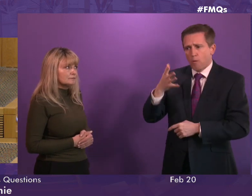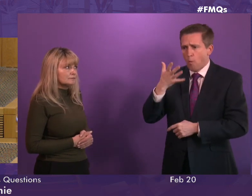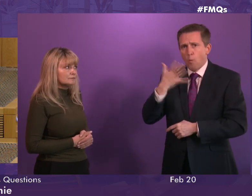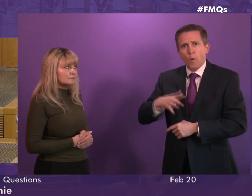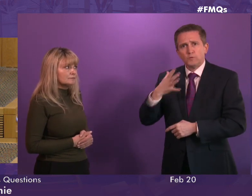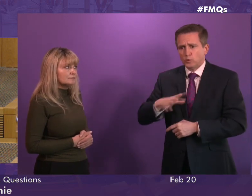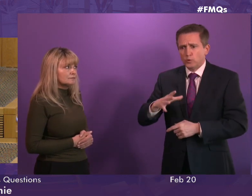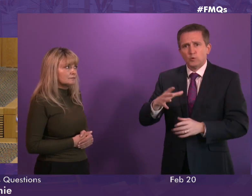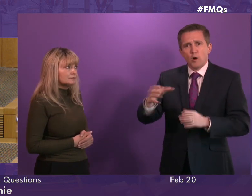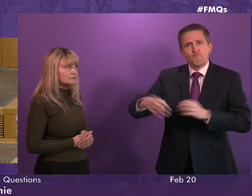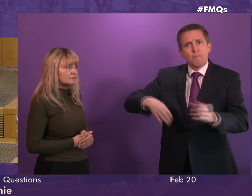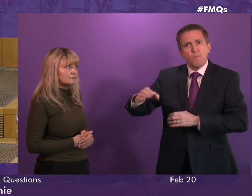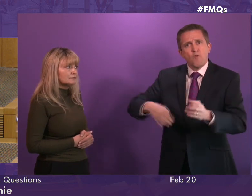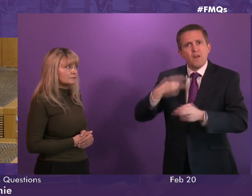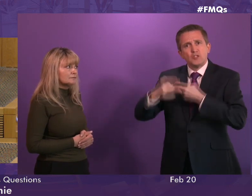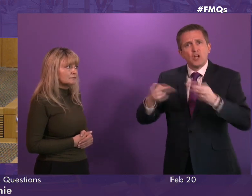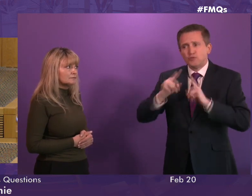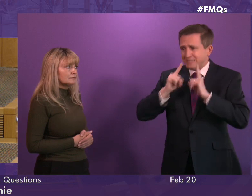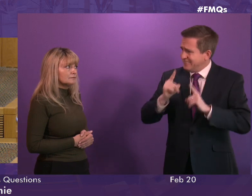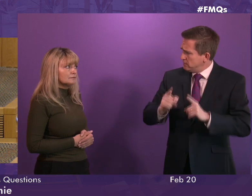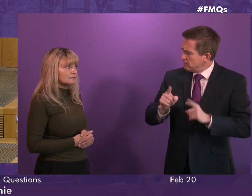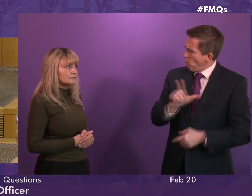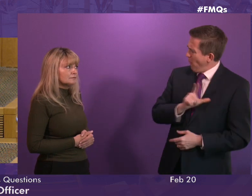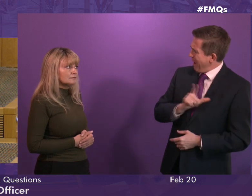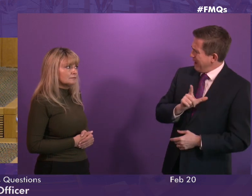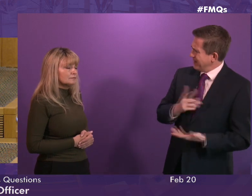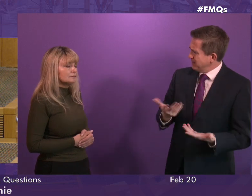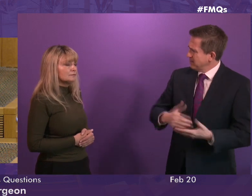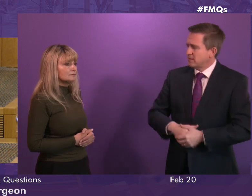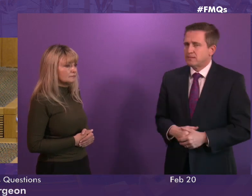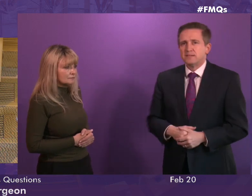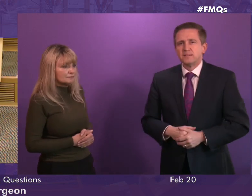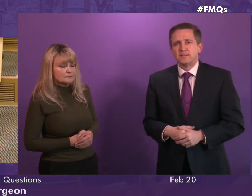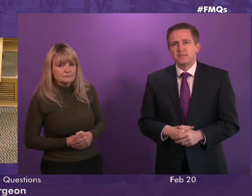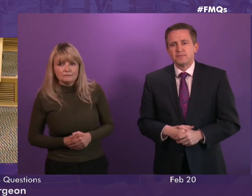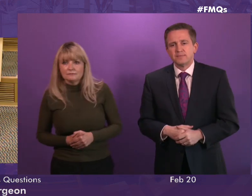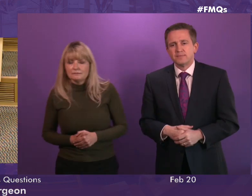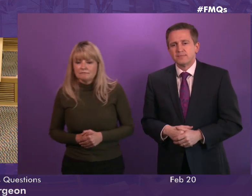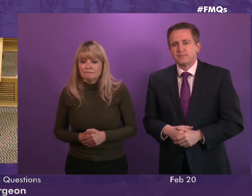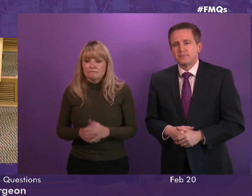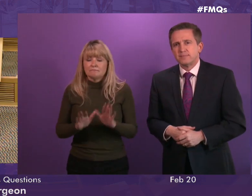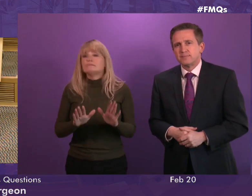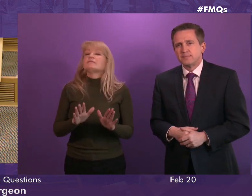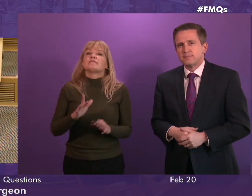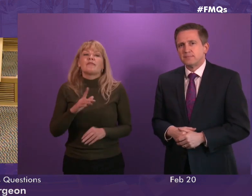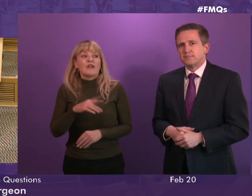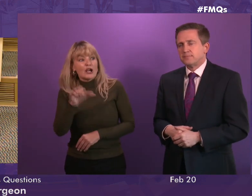teachers from this city’s nurseries? The First Minister (Nicola Sturgeon): As an aside, I should say that I do not remember